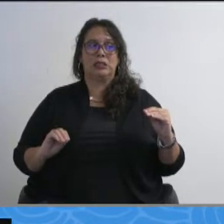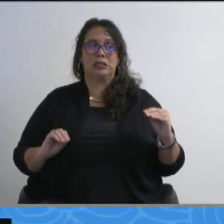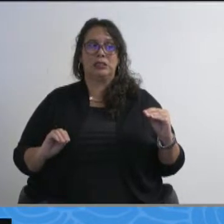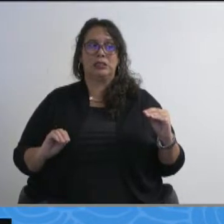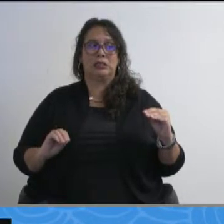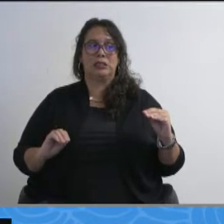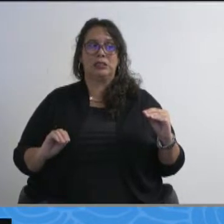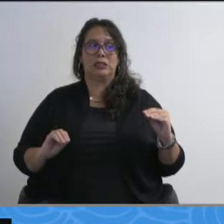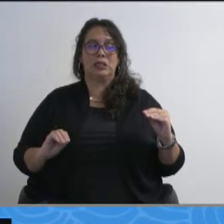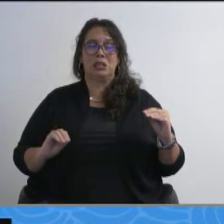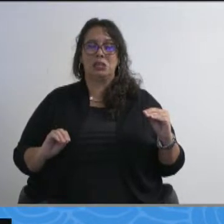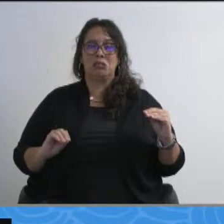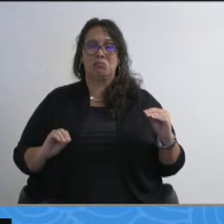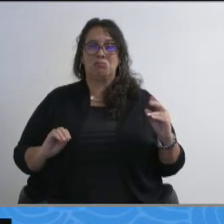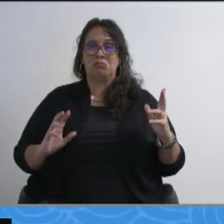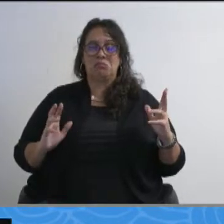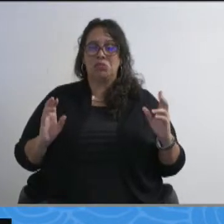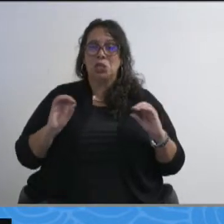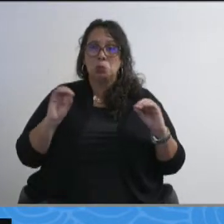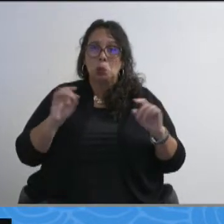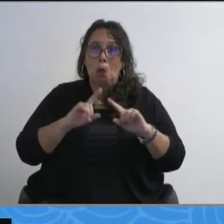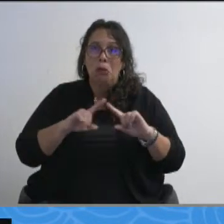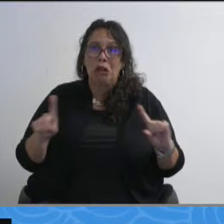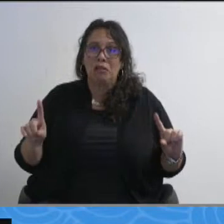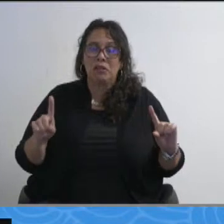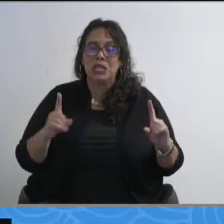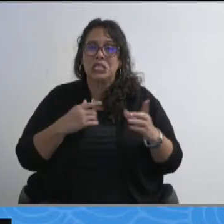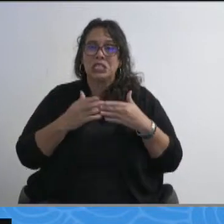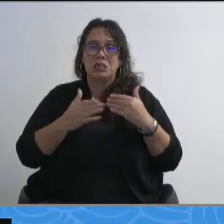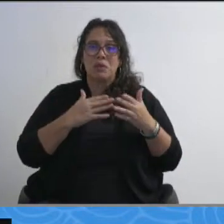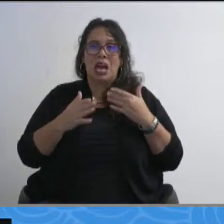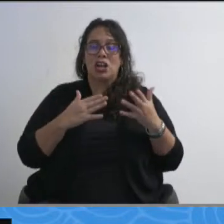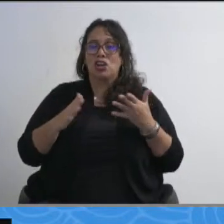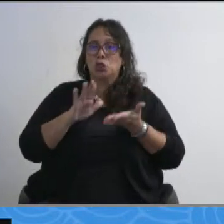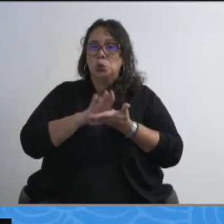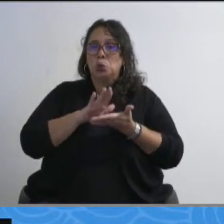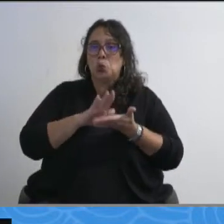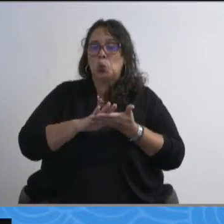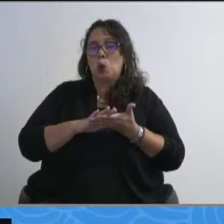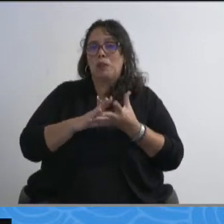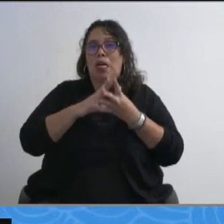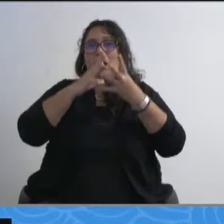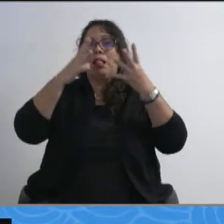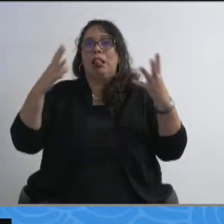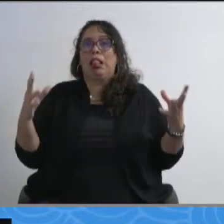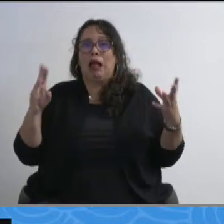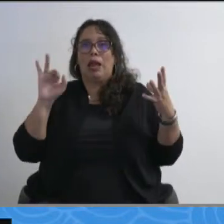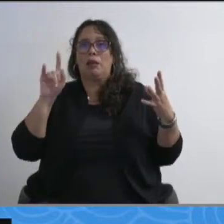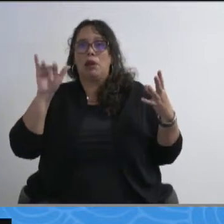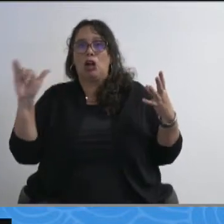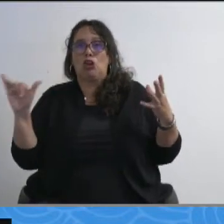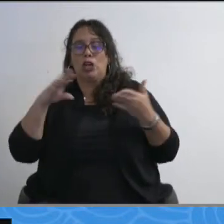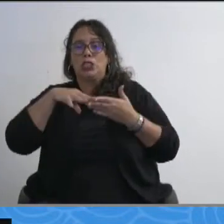of minority students, or a school of small amounts of minority students. So, this is really good data to have to say that.